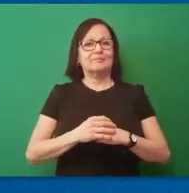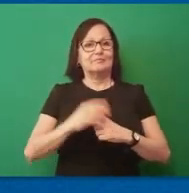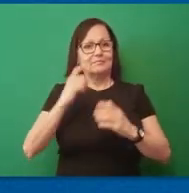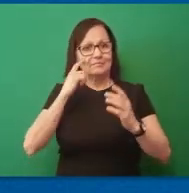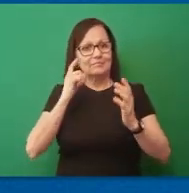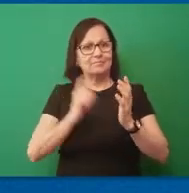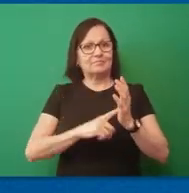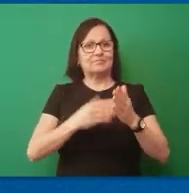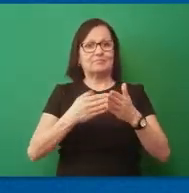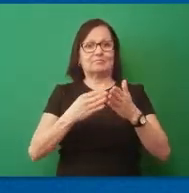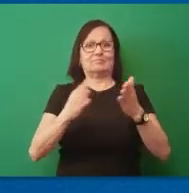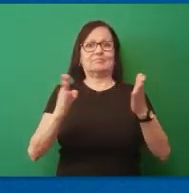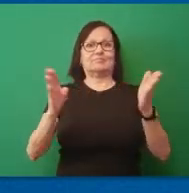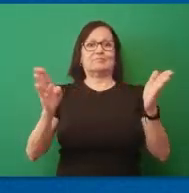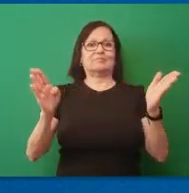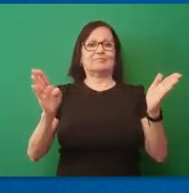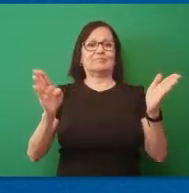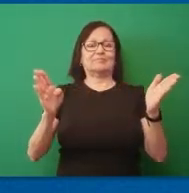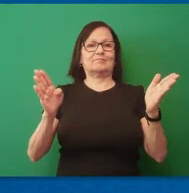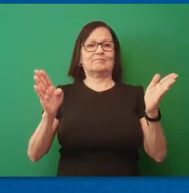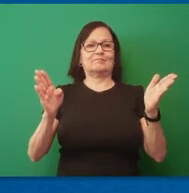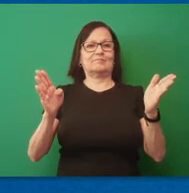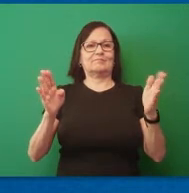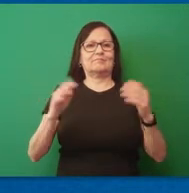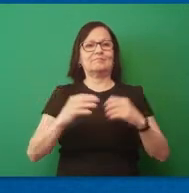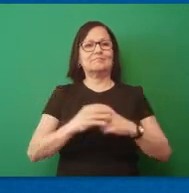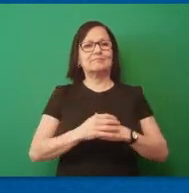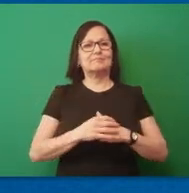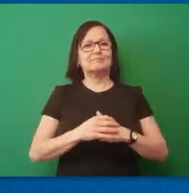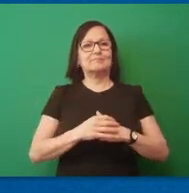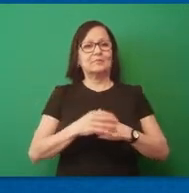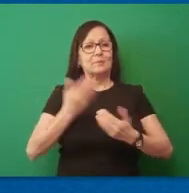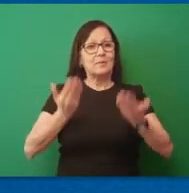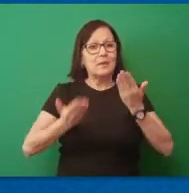Gently bringing yourself back to the room you're in.